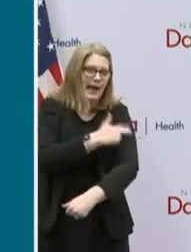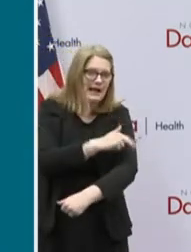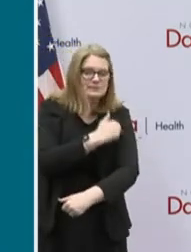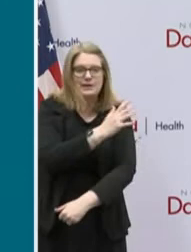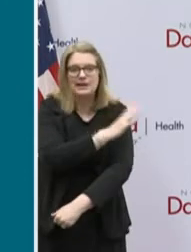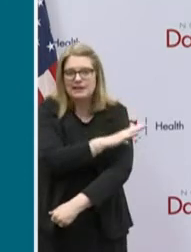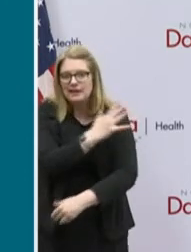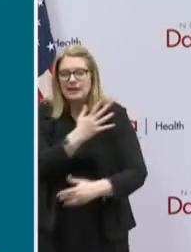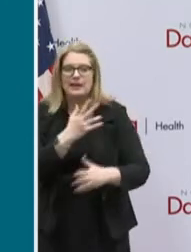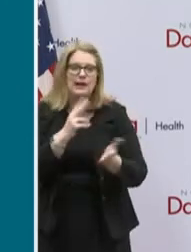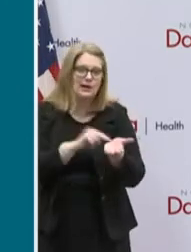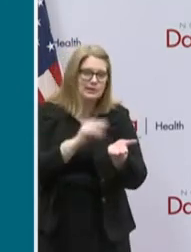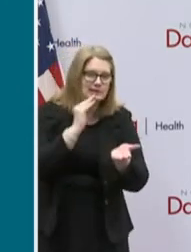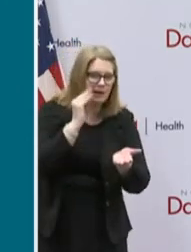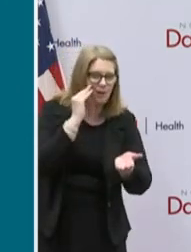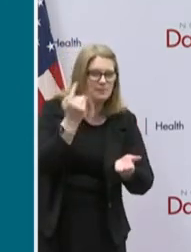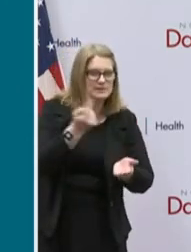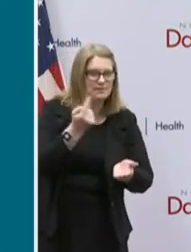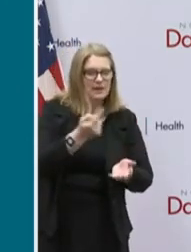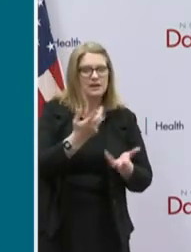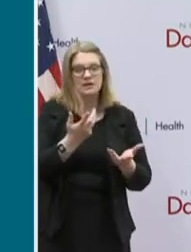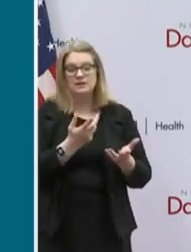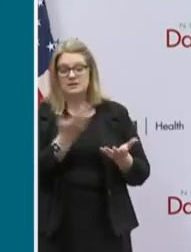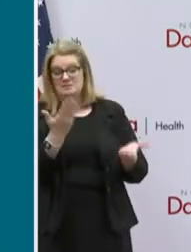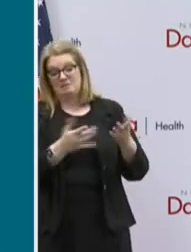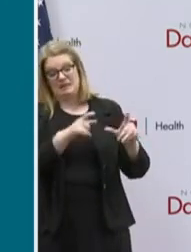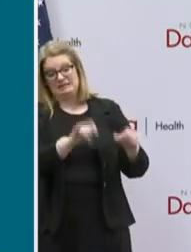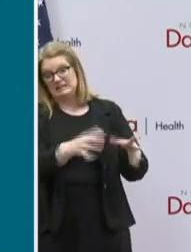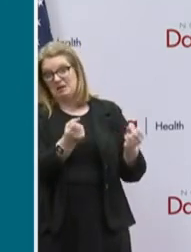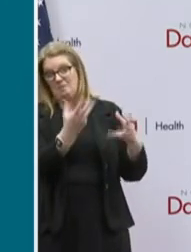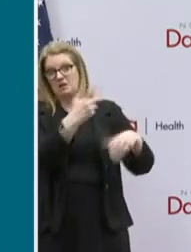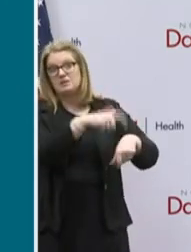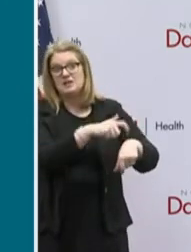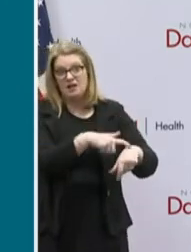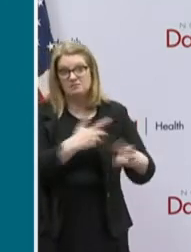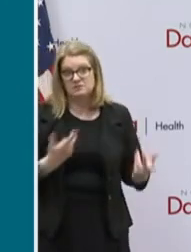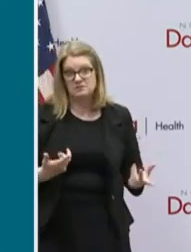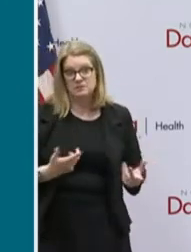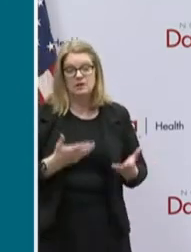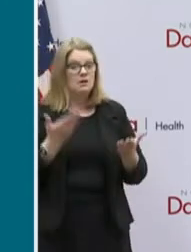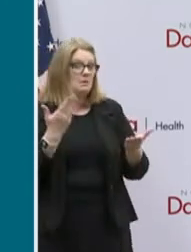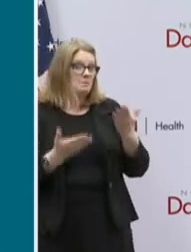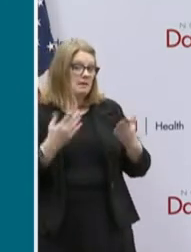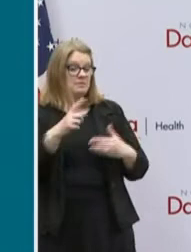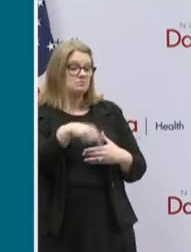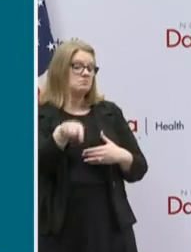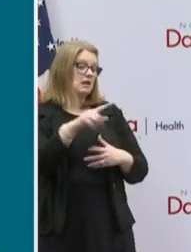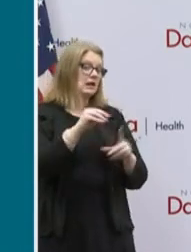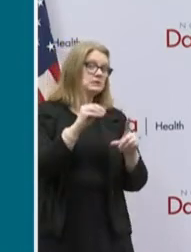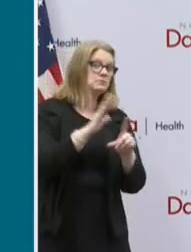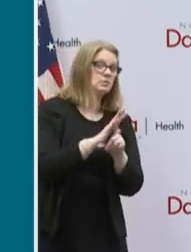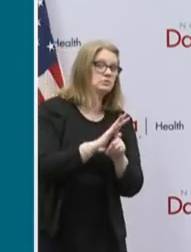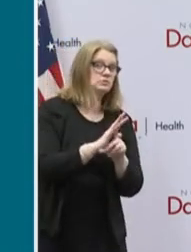MEDICAL WORKER, SOMEONE THAT WORKS EITHER IN HOSPITAL OR CLINIC OR LONG-TERM CARE, THEY'RE VERY LIKELY THAT THEY MAY HAVE BEEN TESTED MULTIPLE